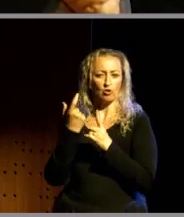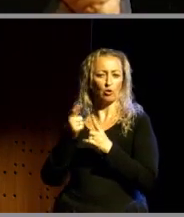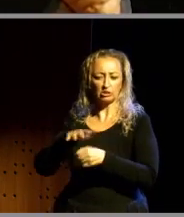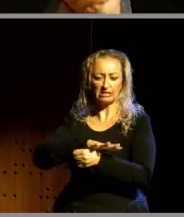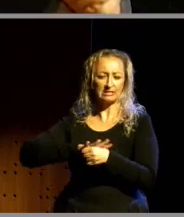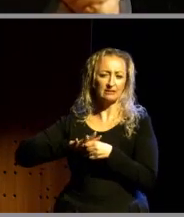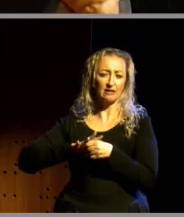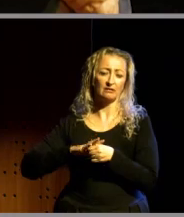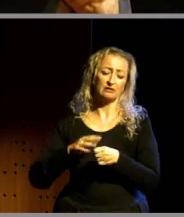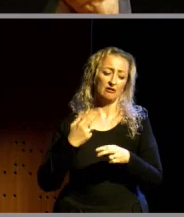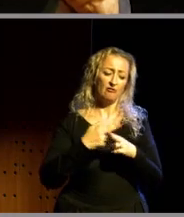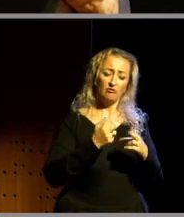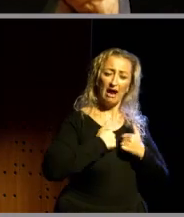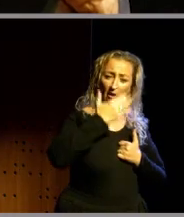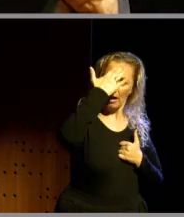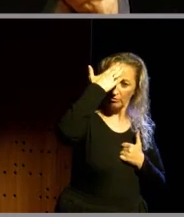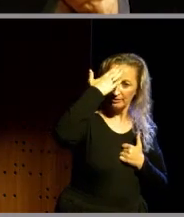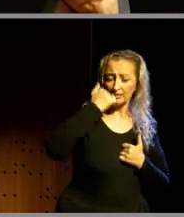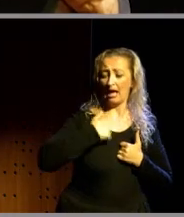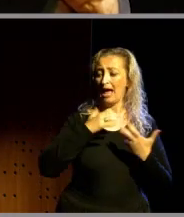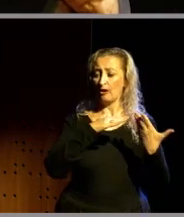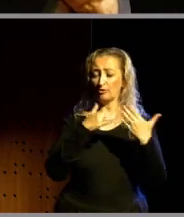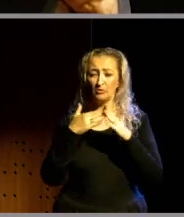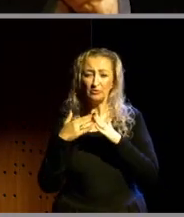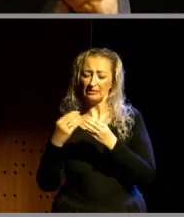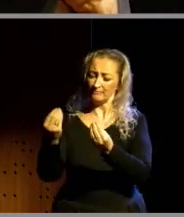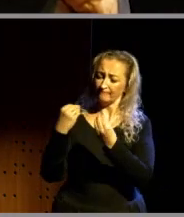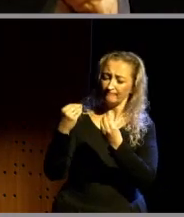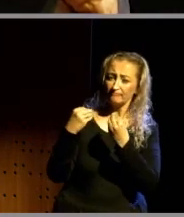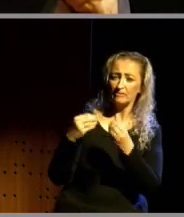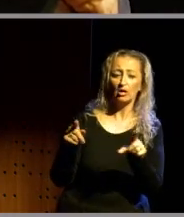our elders, our communities, as well as providing remarkable